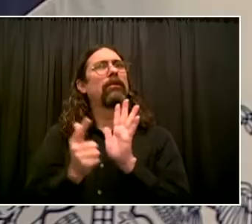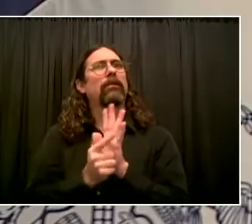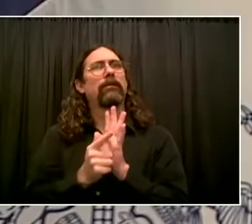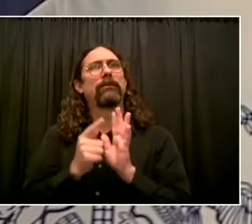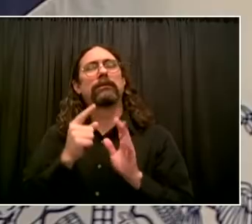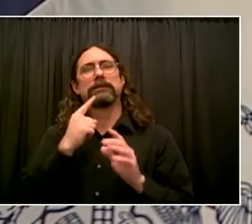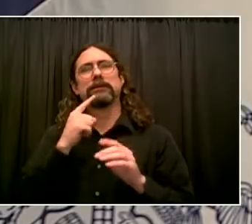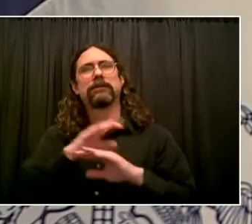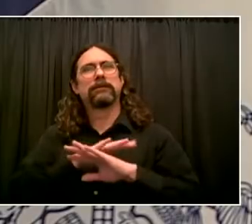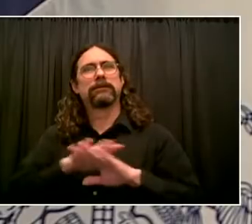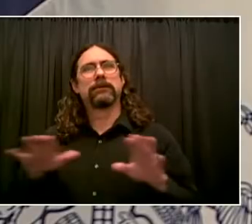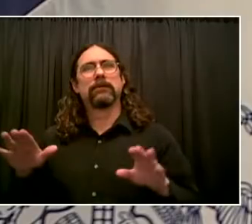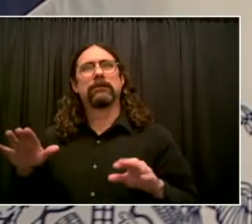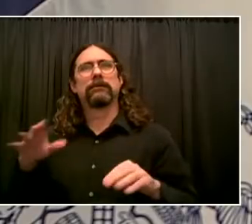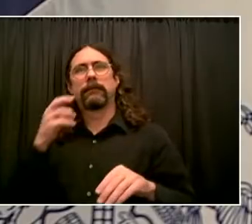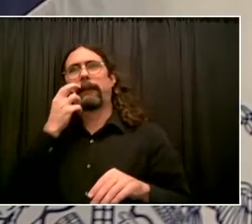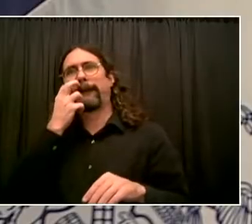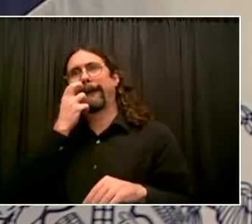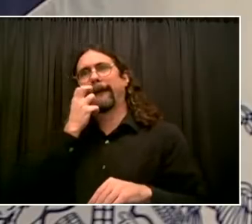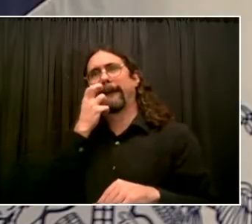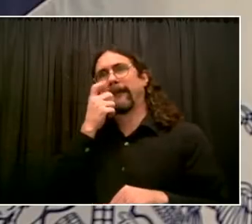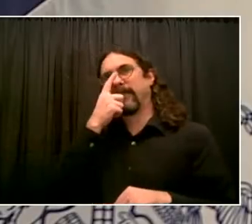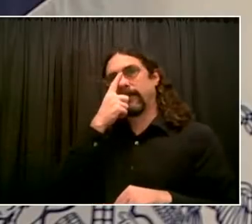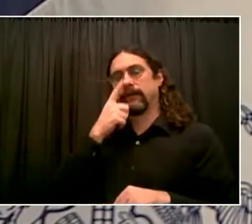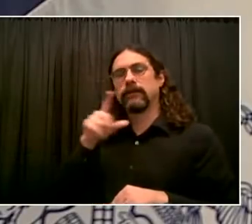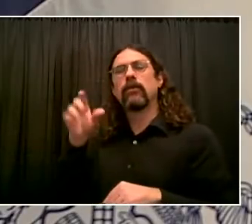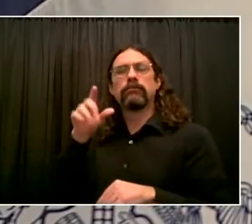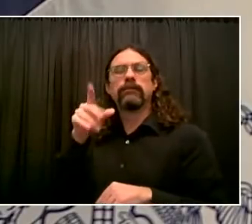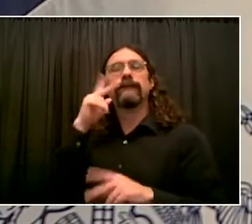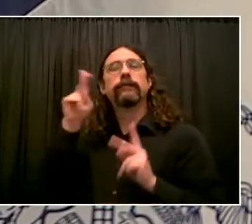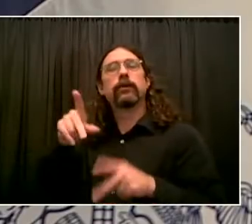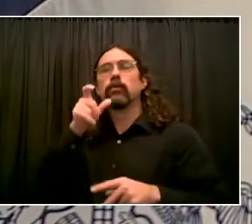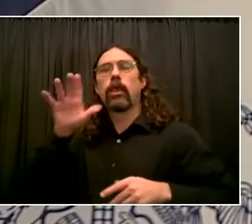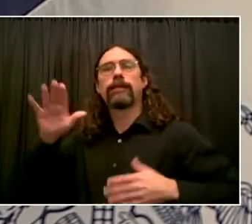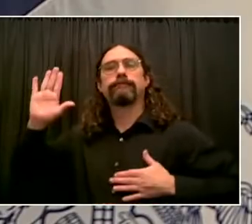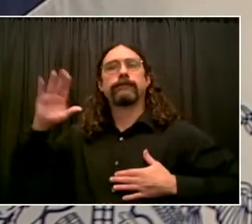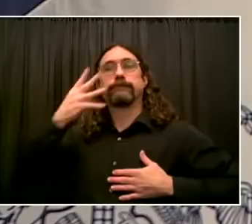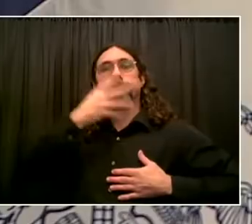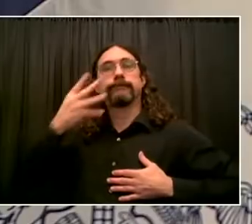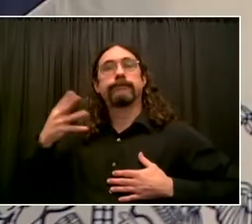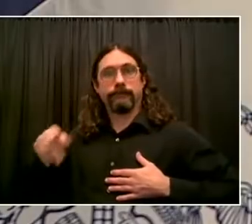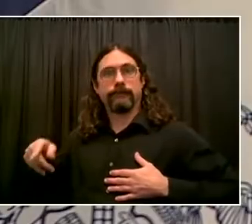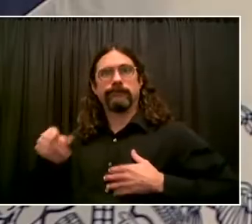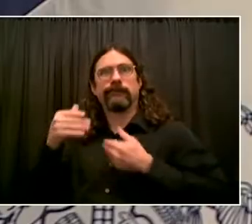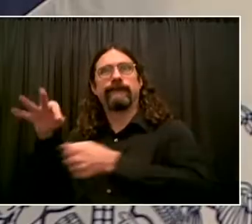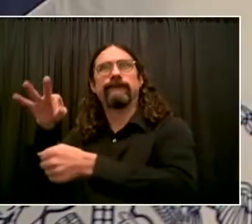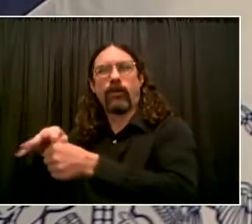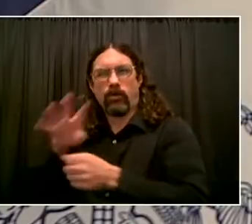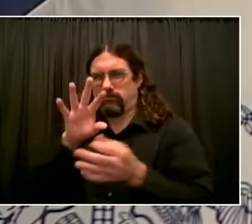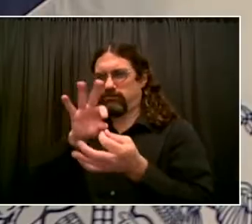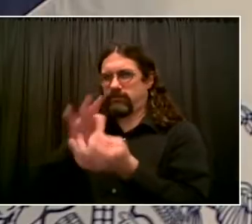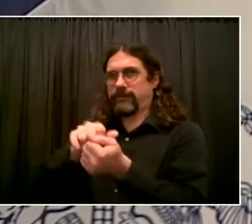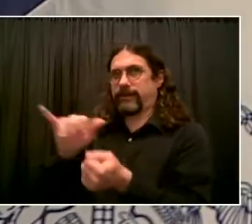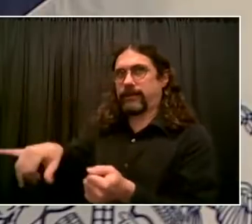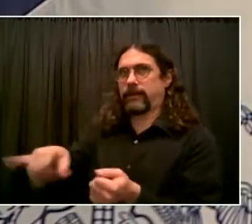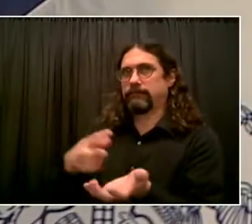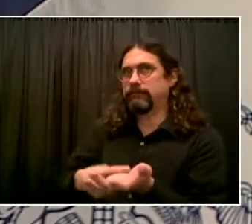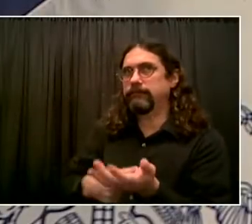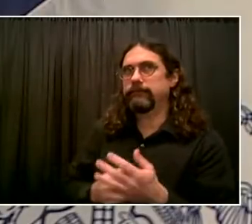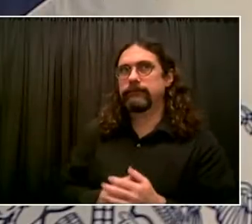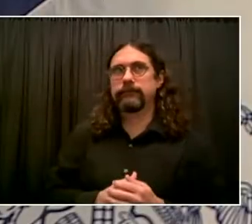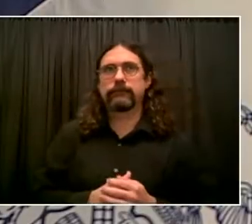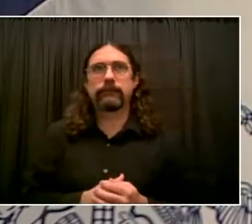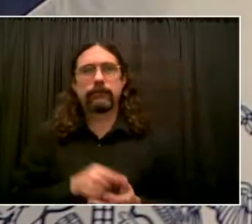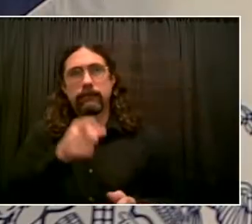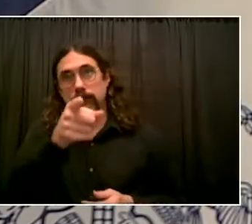VETO IT.